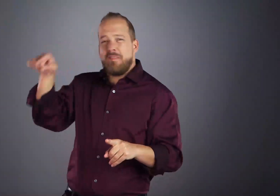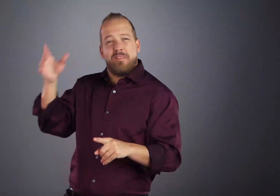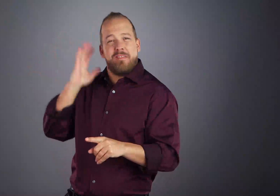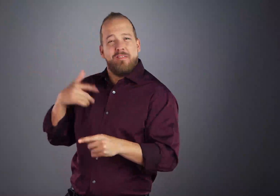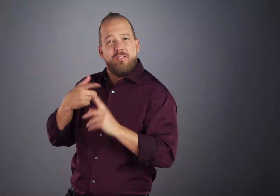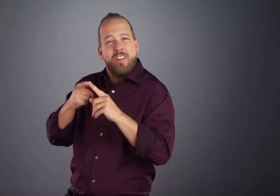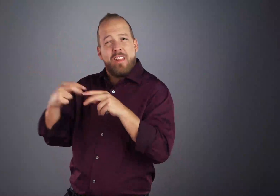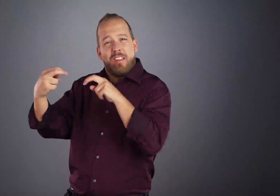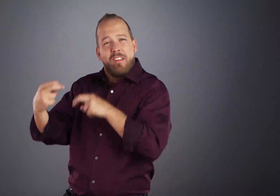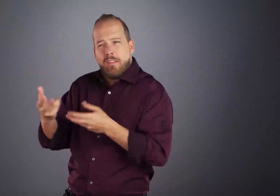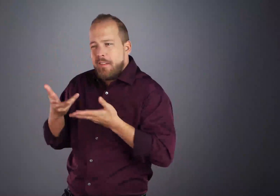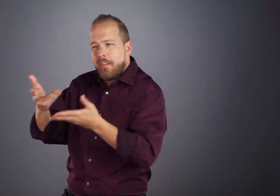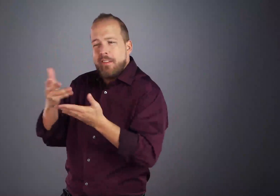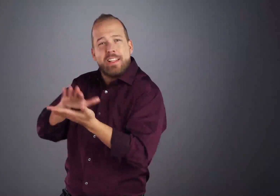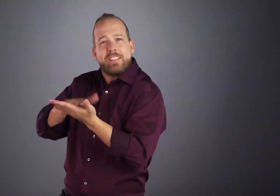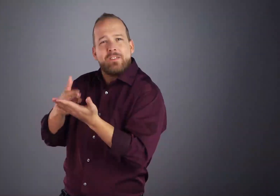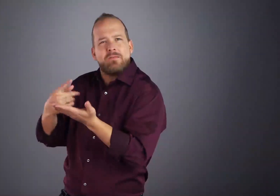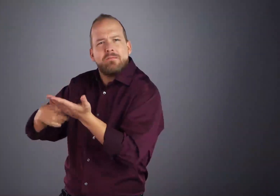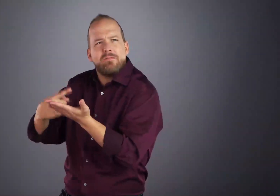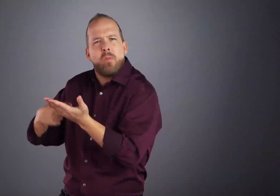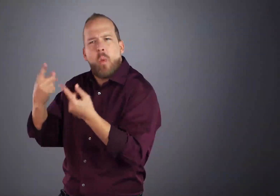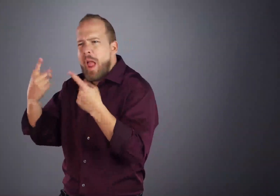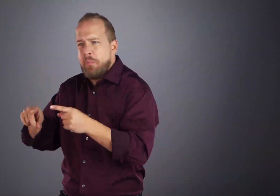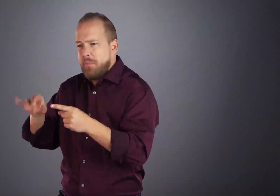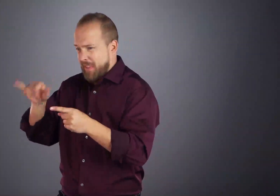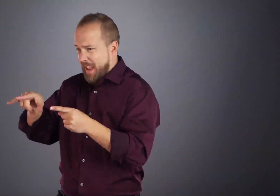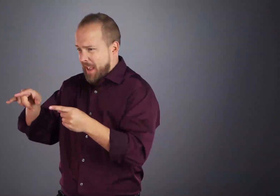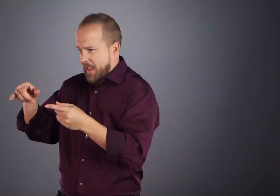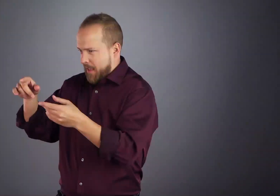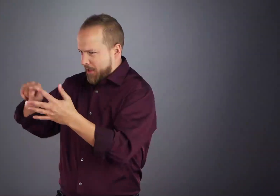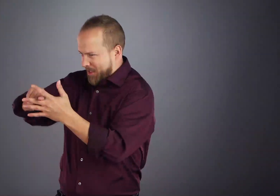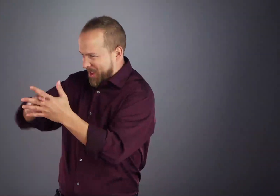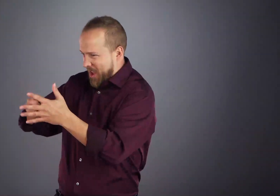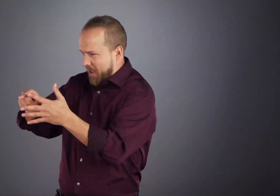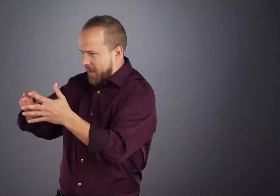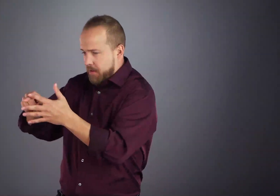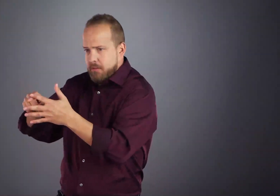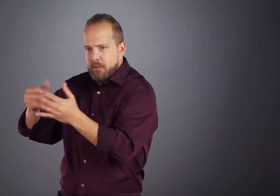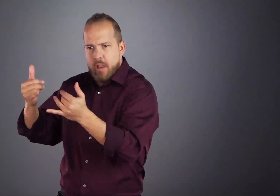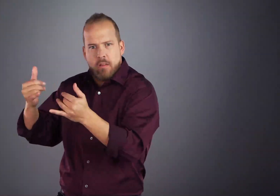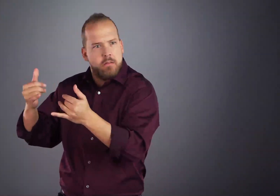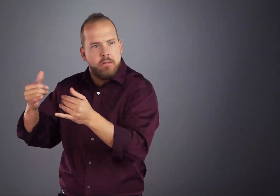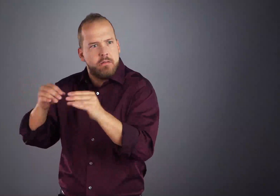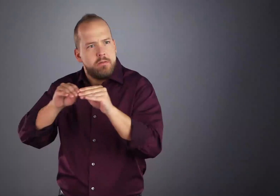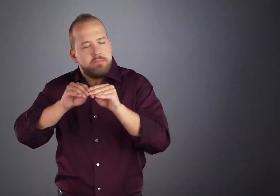multiplies itself in a widening circle of peace on earth